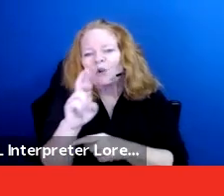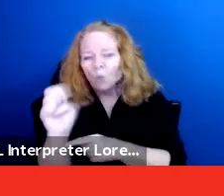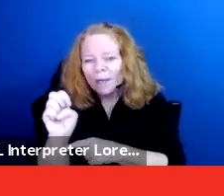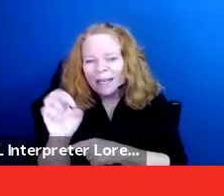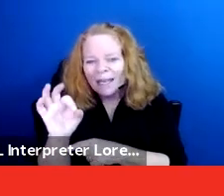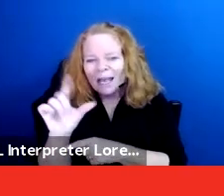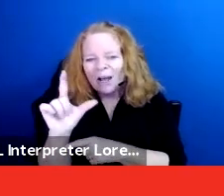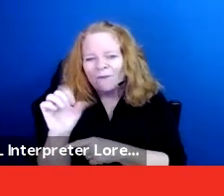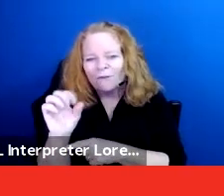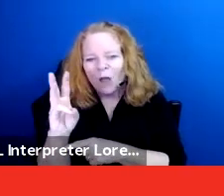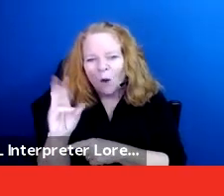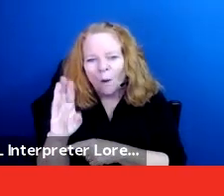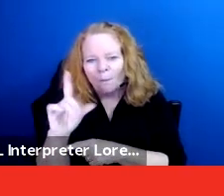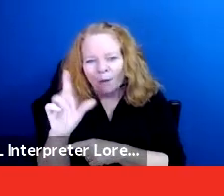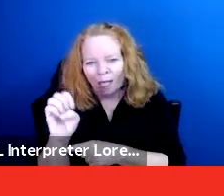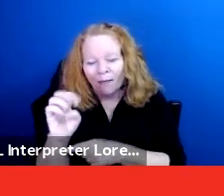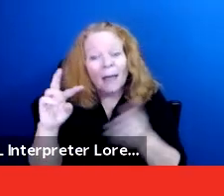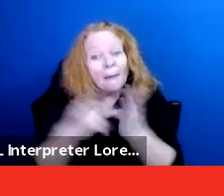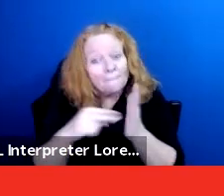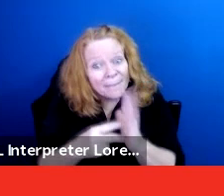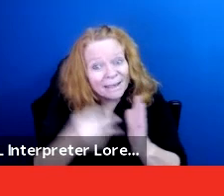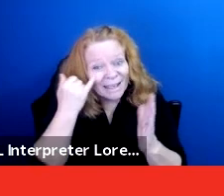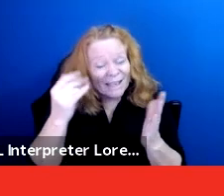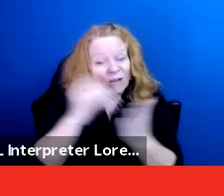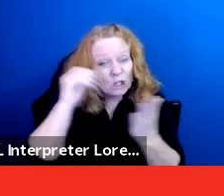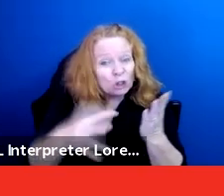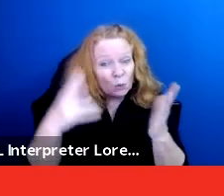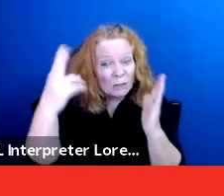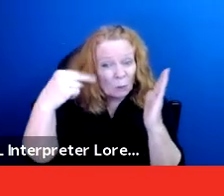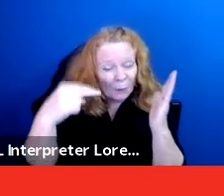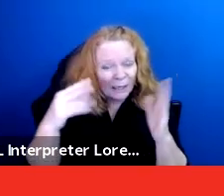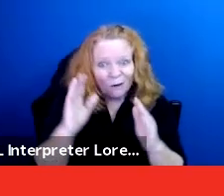really really wants to read an annotated essay on their tiny little phone screen